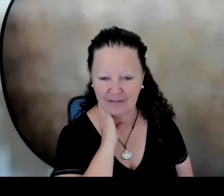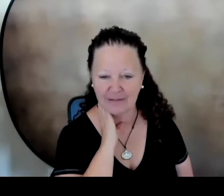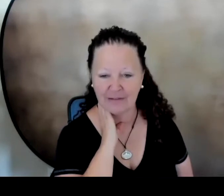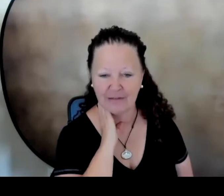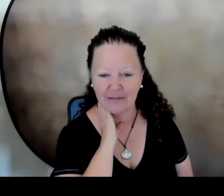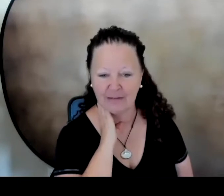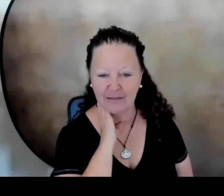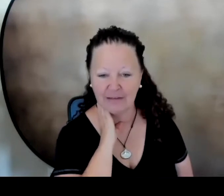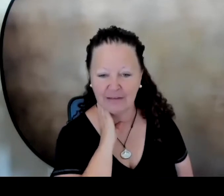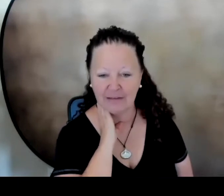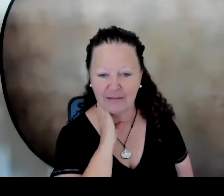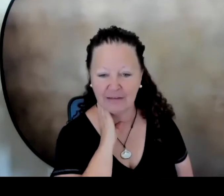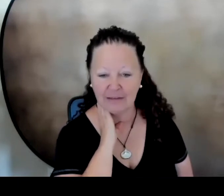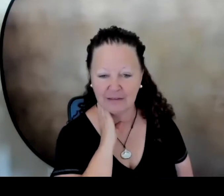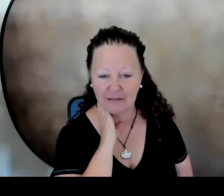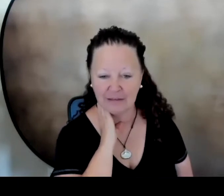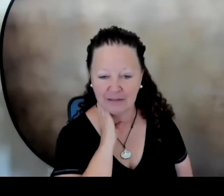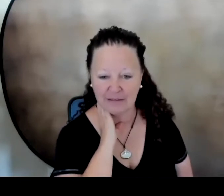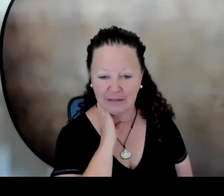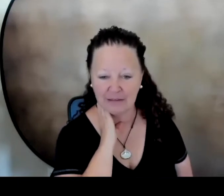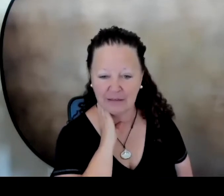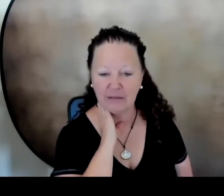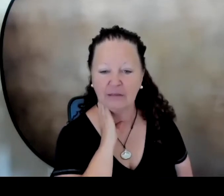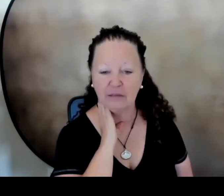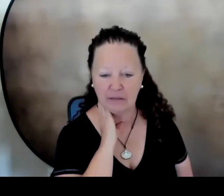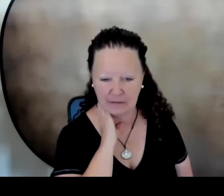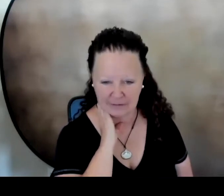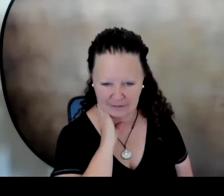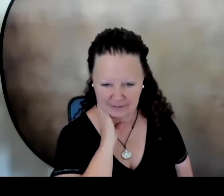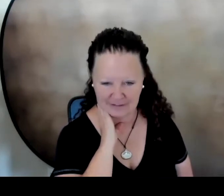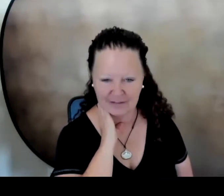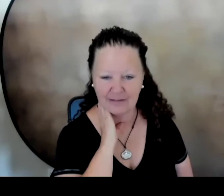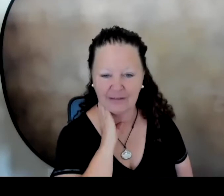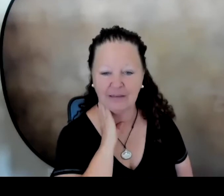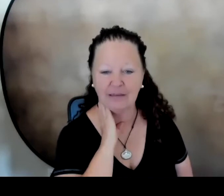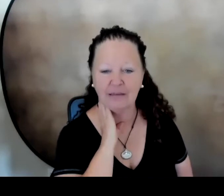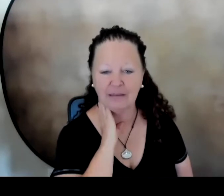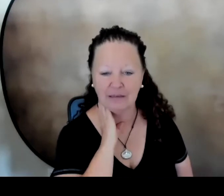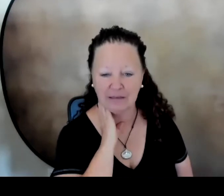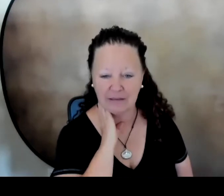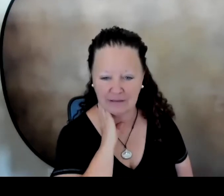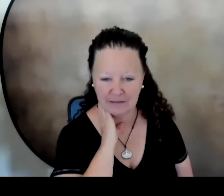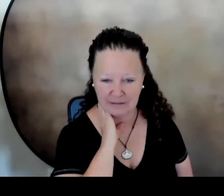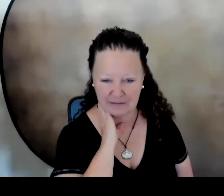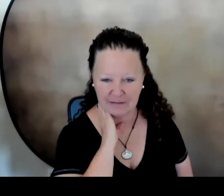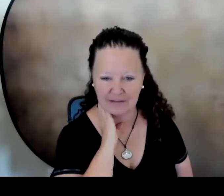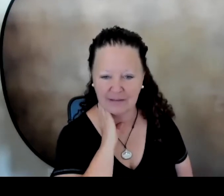and you throw in like different aromatics, you know? And then you like throwing some water in these gourds,